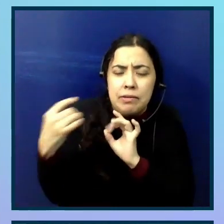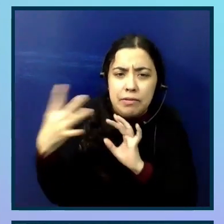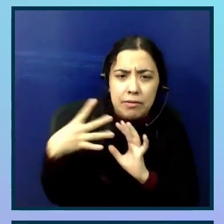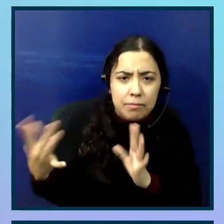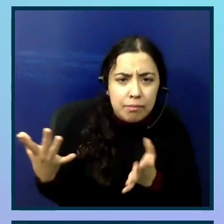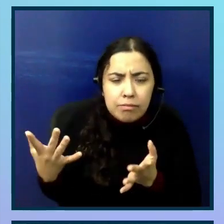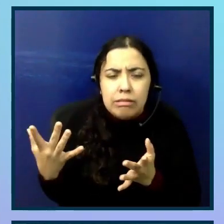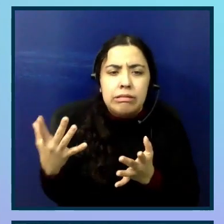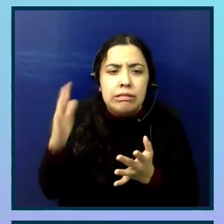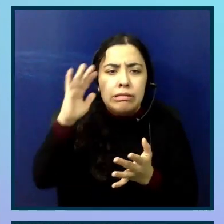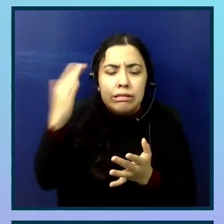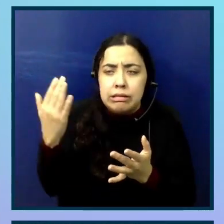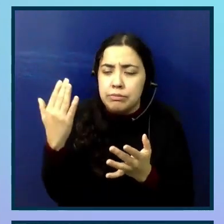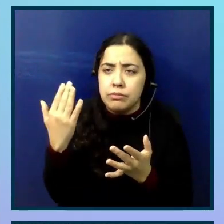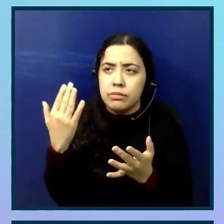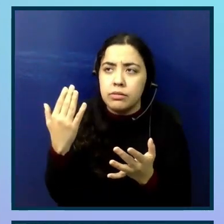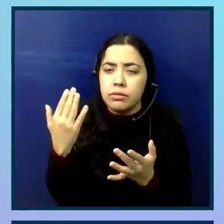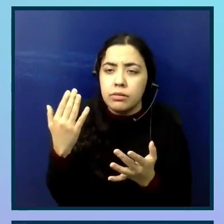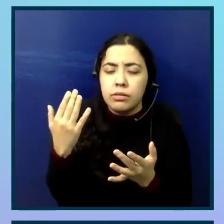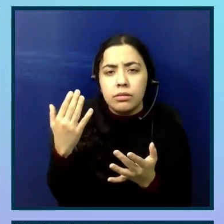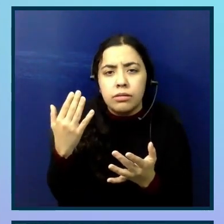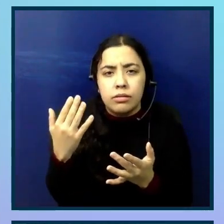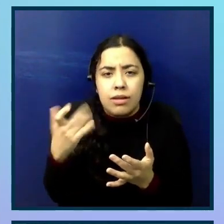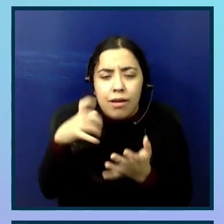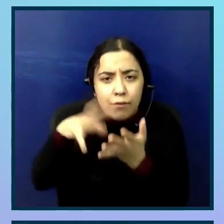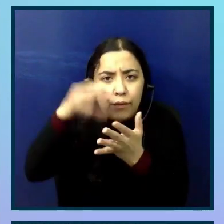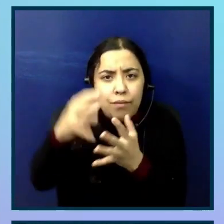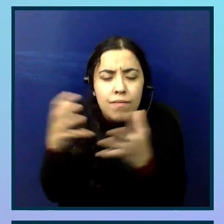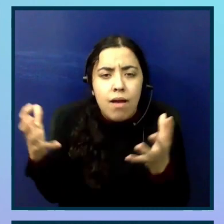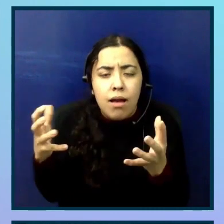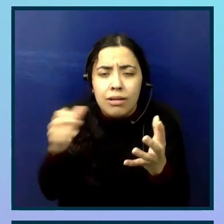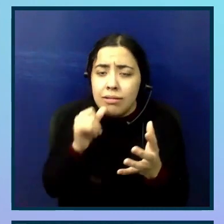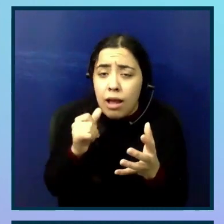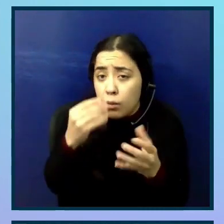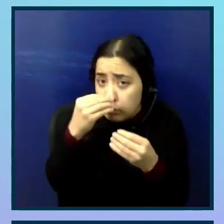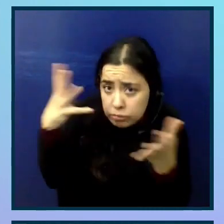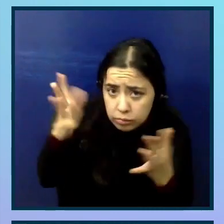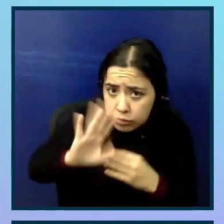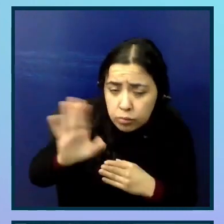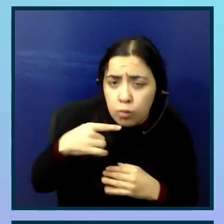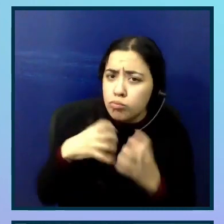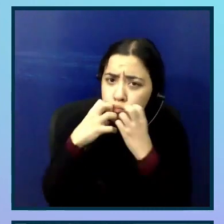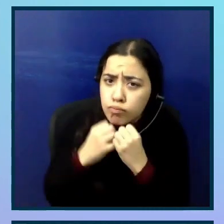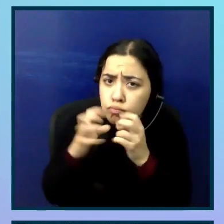it wasn't because we didn't care. Everybody was aware of the problem. Everyone wanted to do something to fix it.